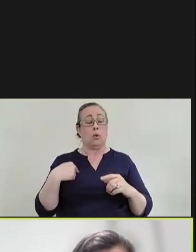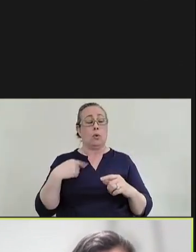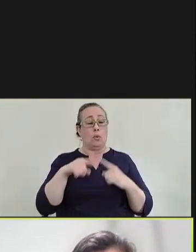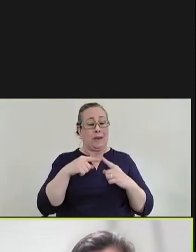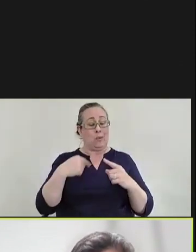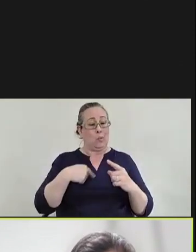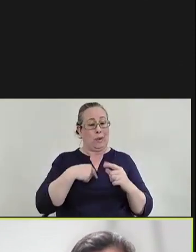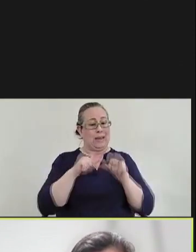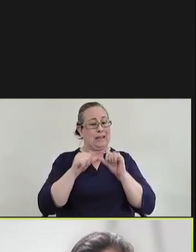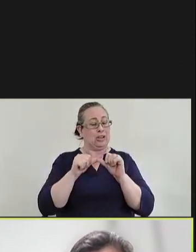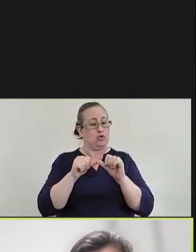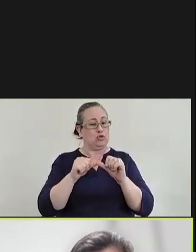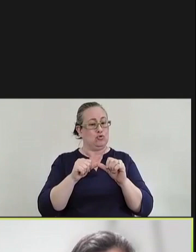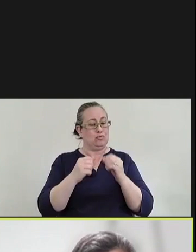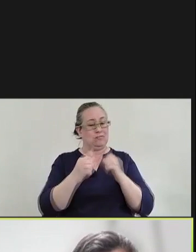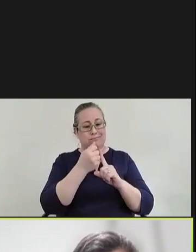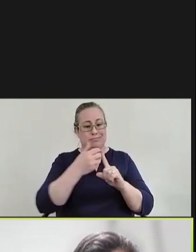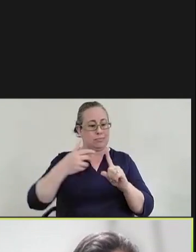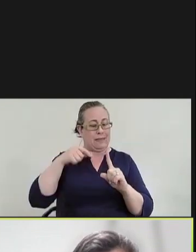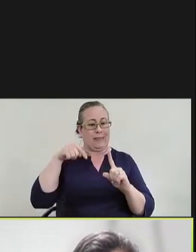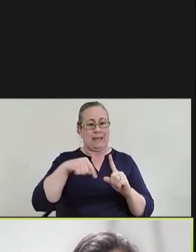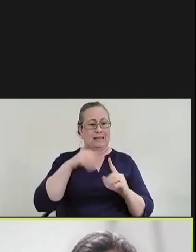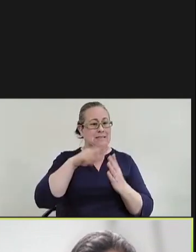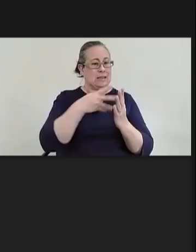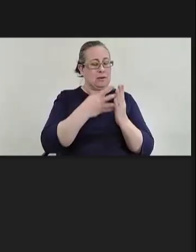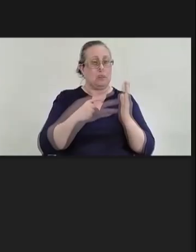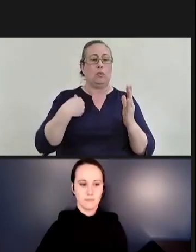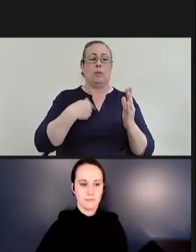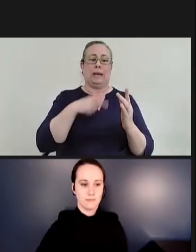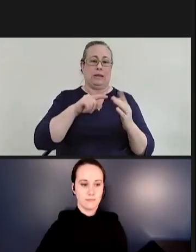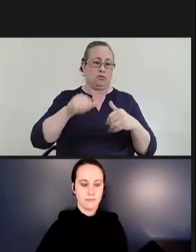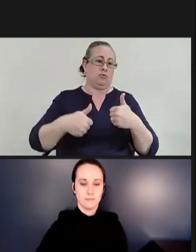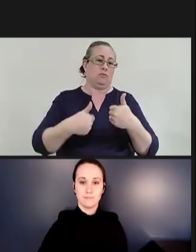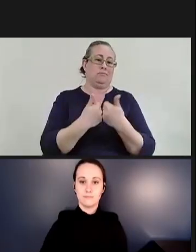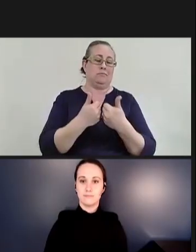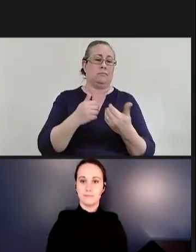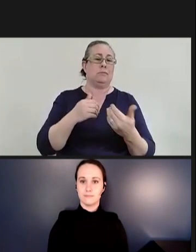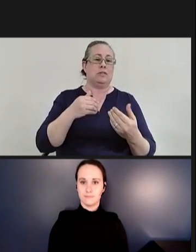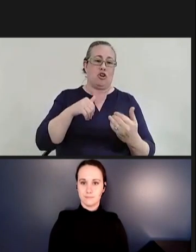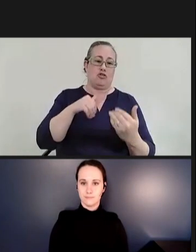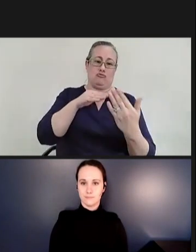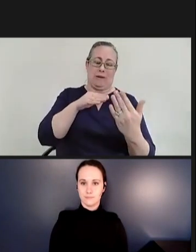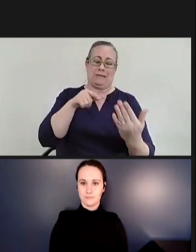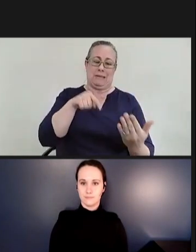we need to adopt and be able to address these challenges. Next slide please.